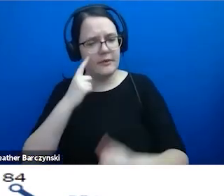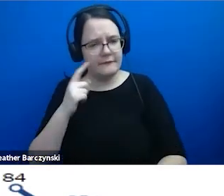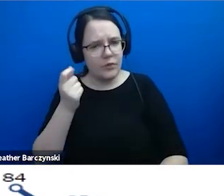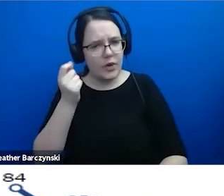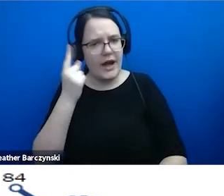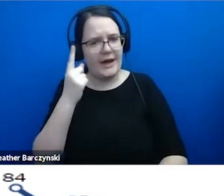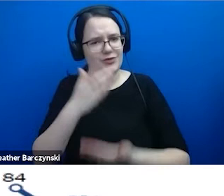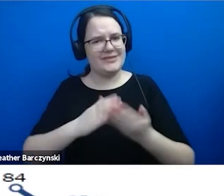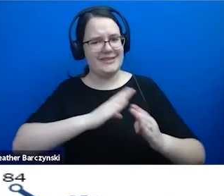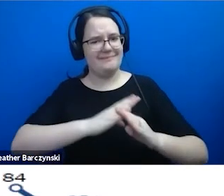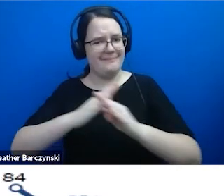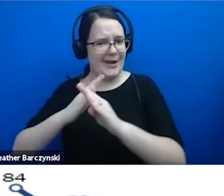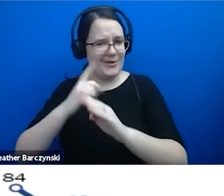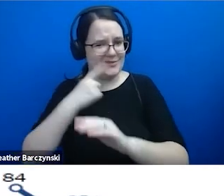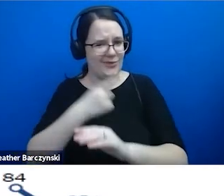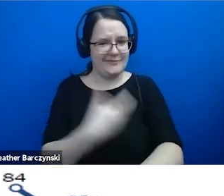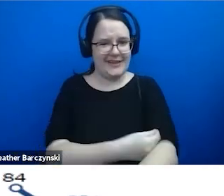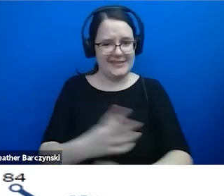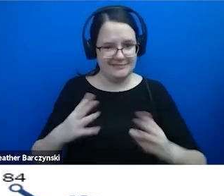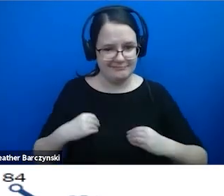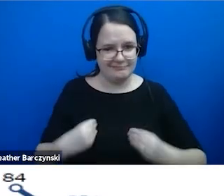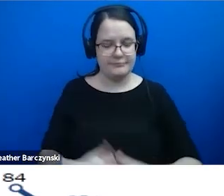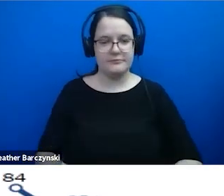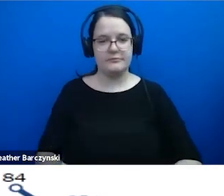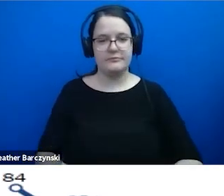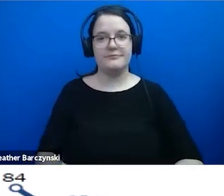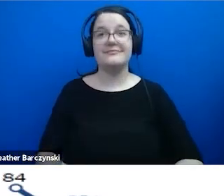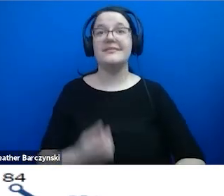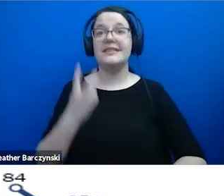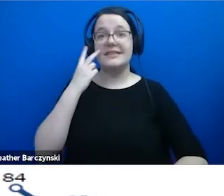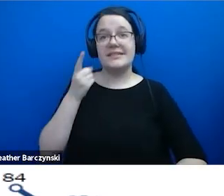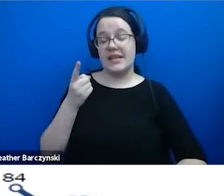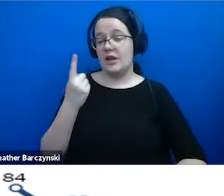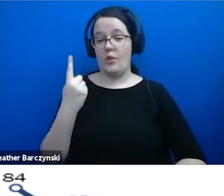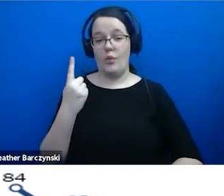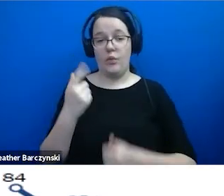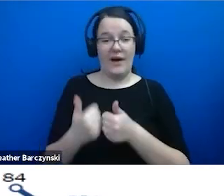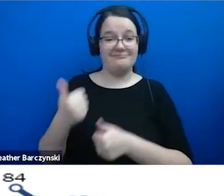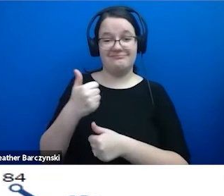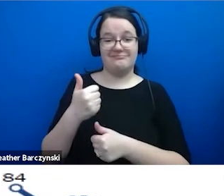barriers to vaccine acceptance as you can see one of the biggest problems that we're we're sort of